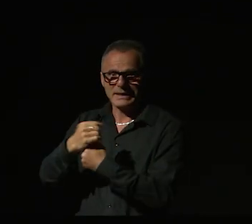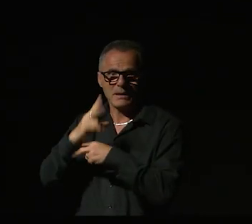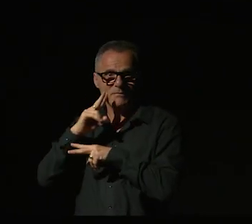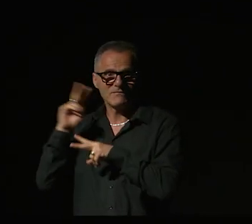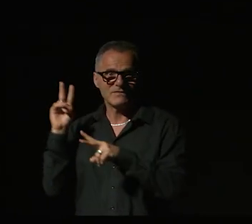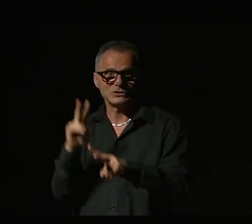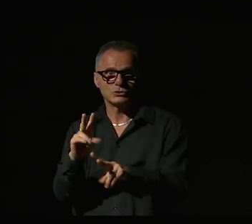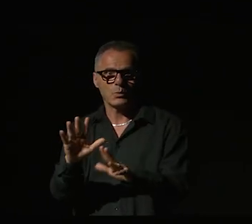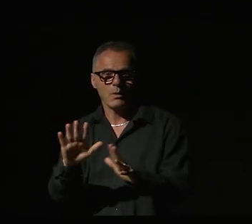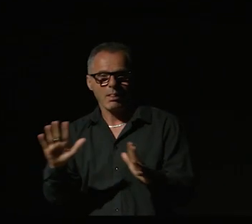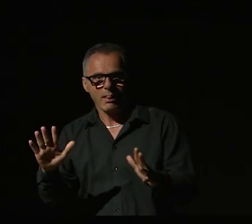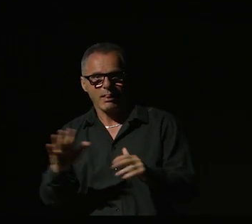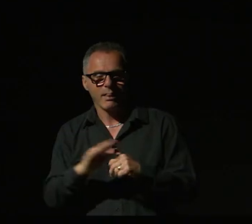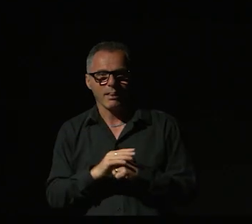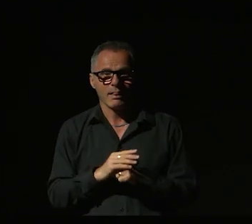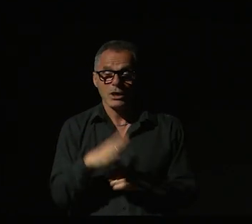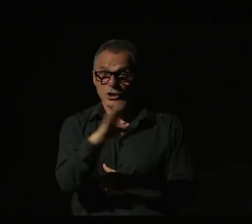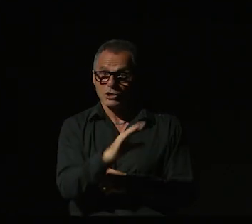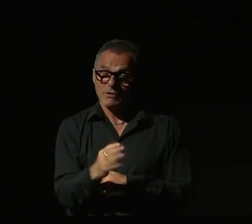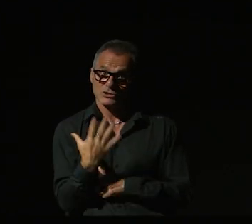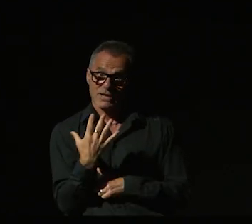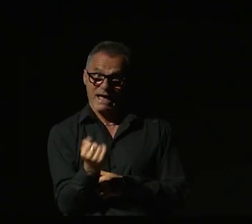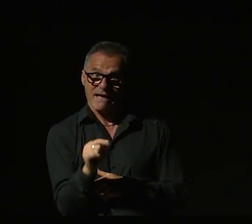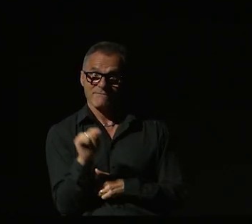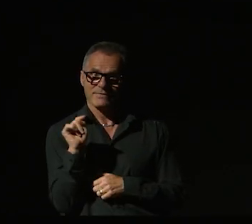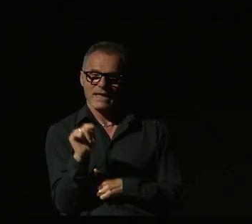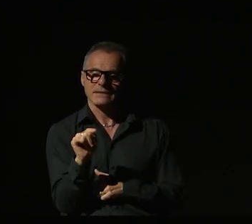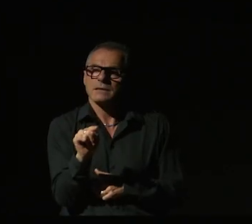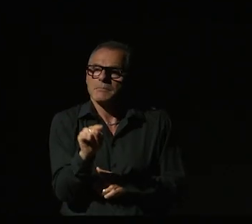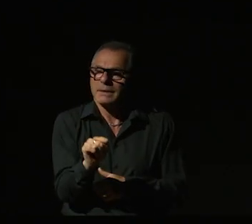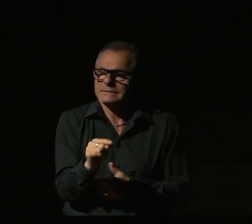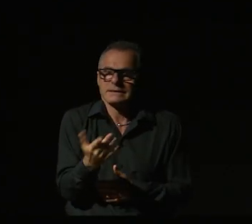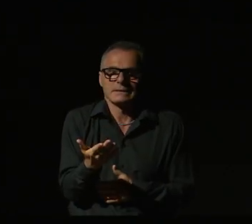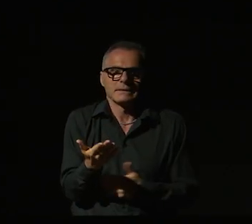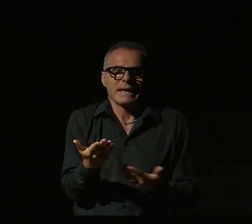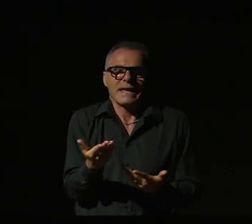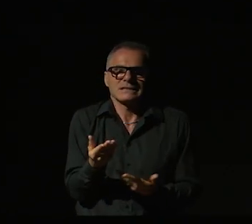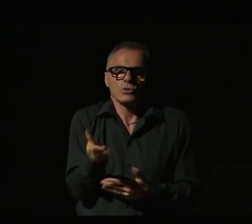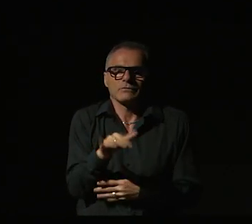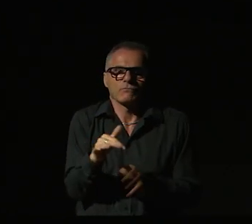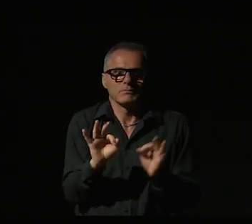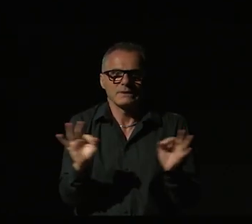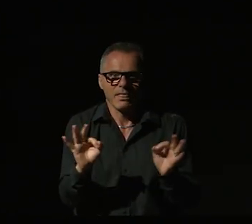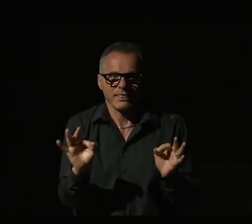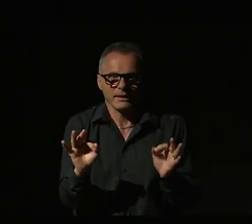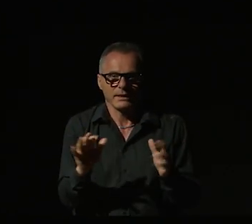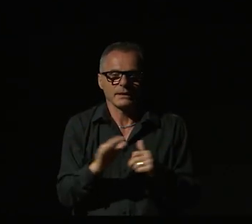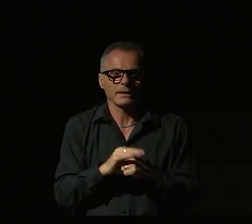which what the Carracci do here, but it doesn't come from anywhere. That's not,